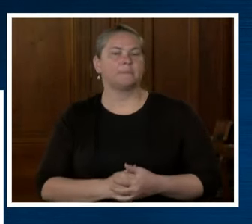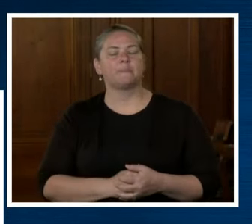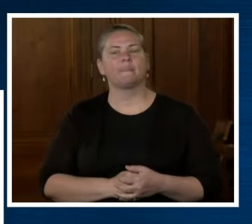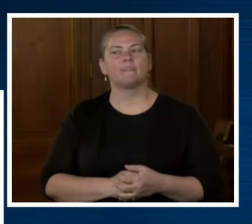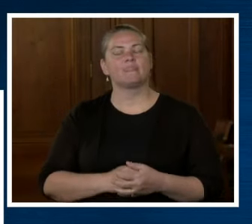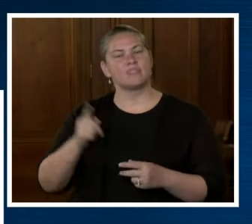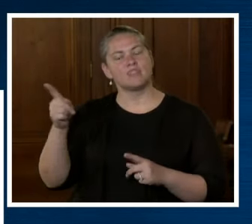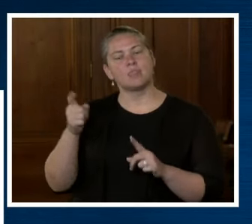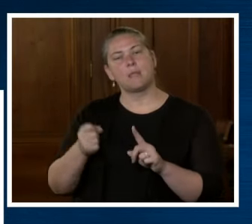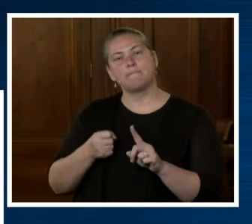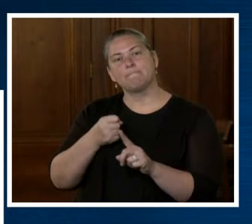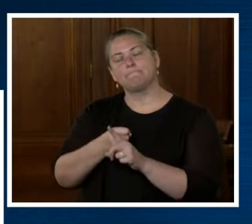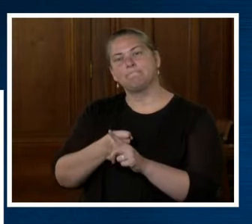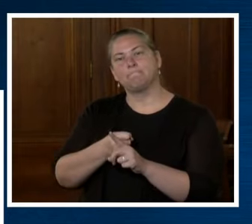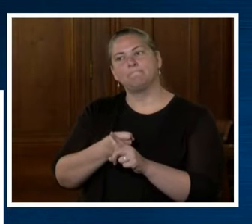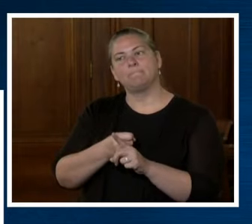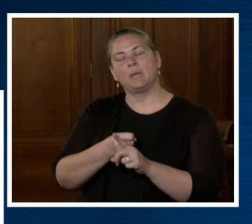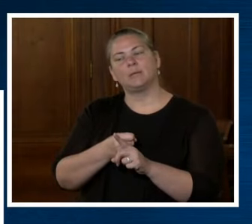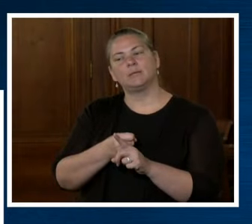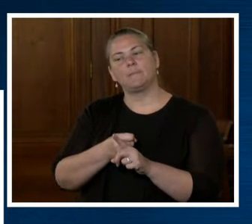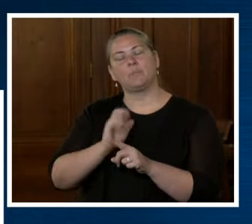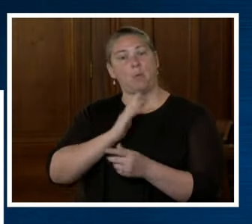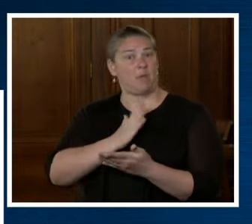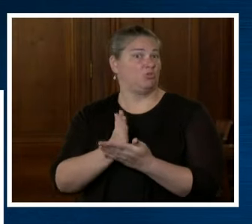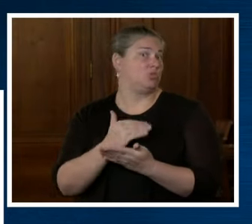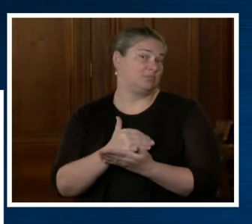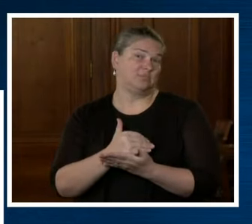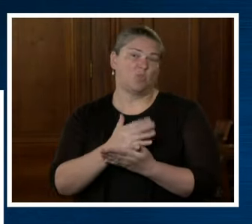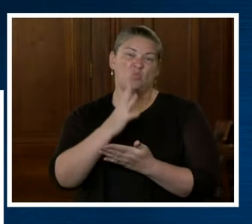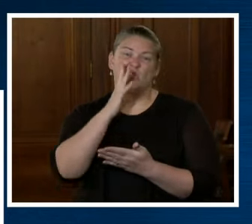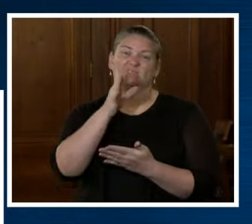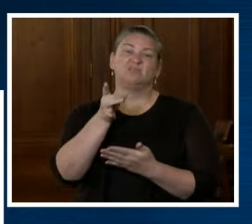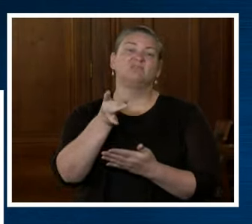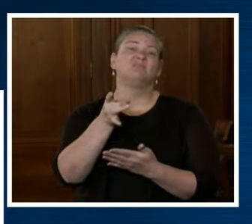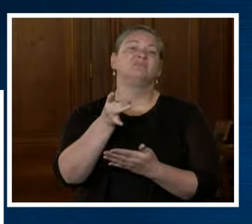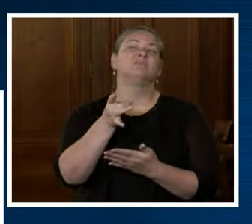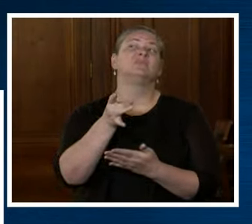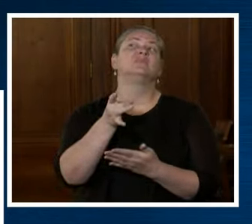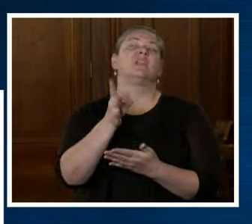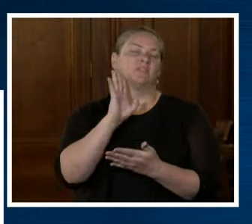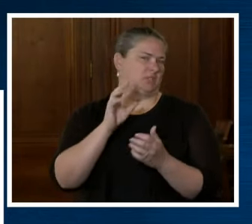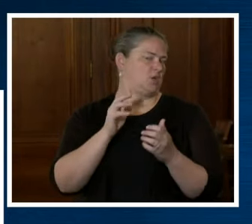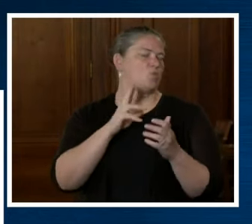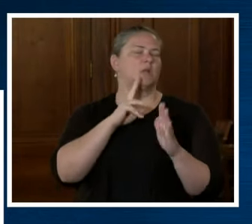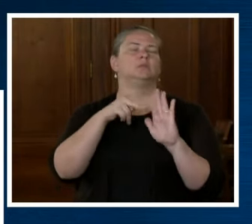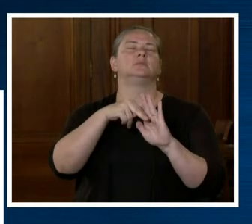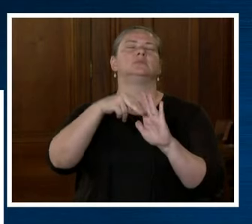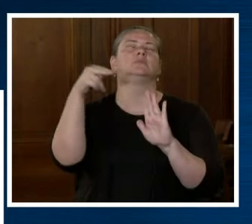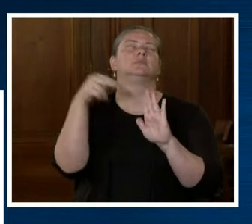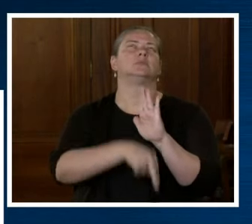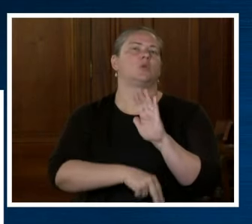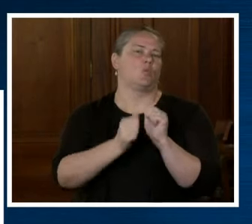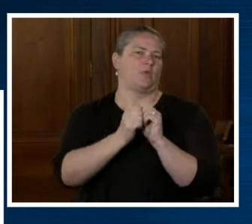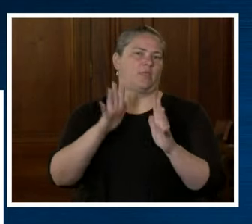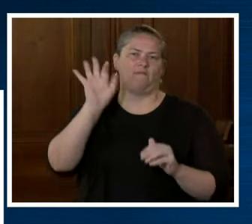AS WE CAN IN GOVERNMENT TO BE THERE IN PEOPLE'S TIME OF NEED. AND THIS IS WHAT WE NEED FROM CONGRESS.